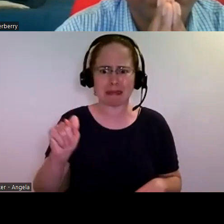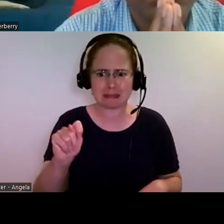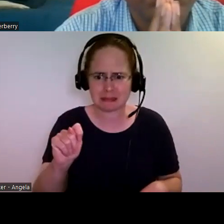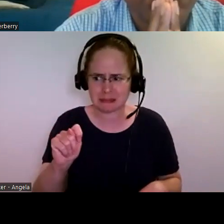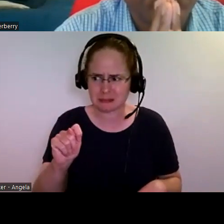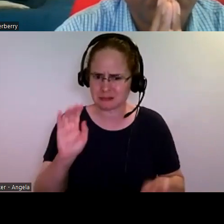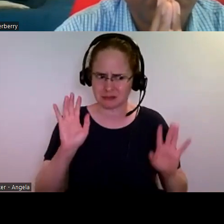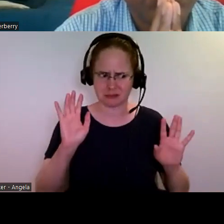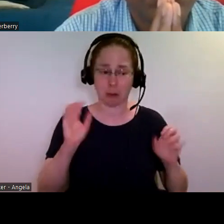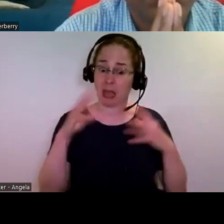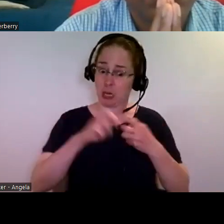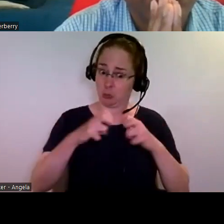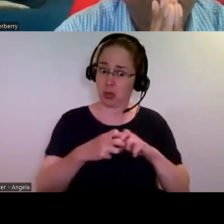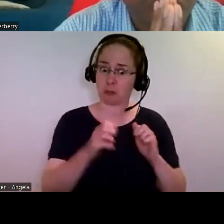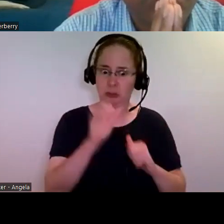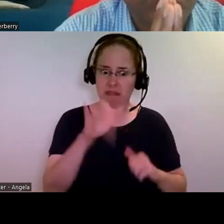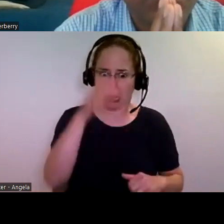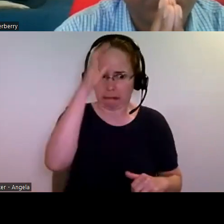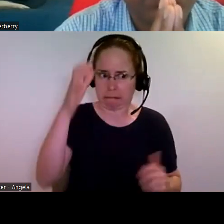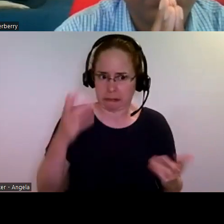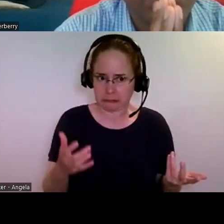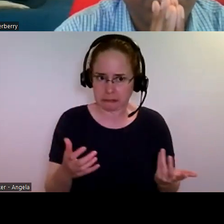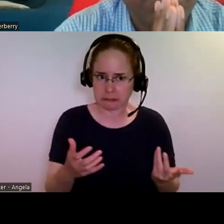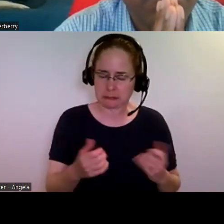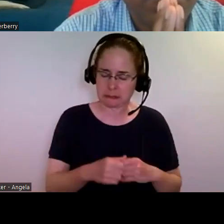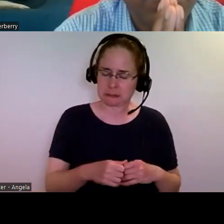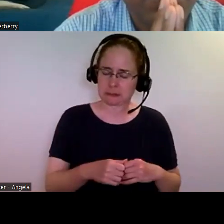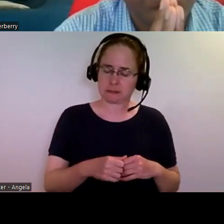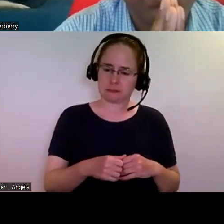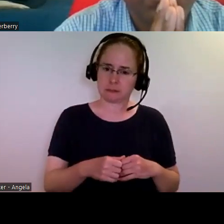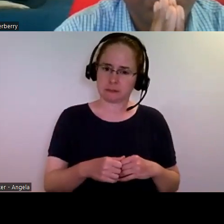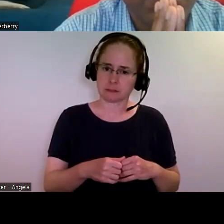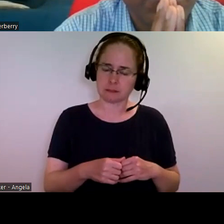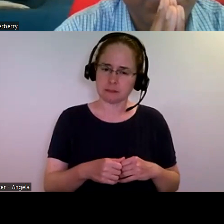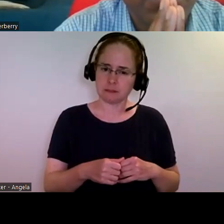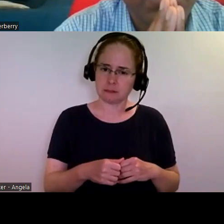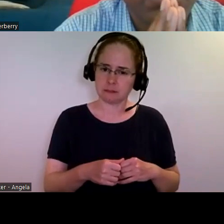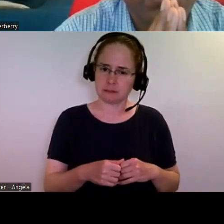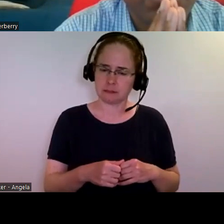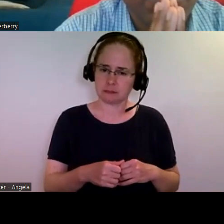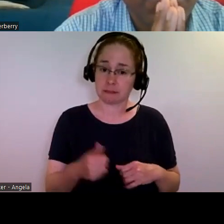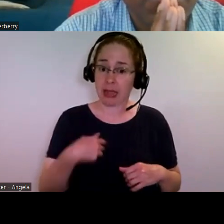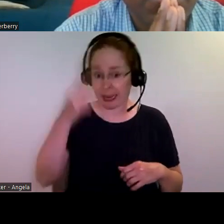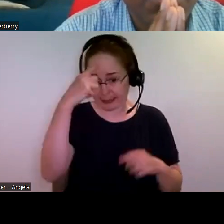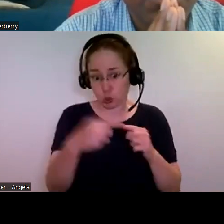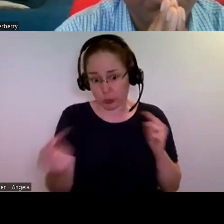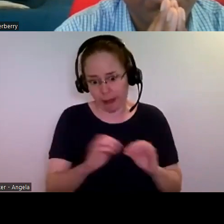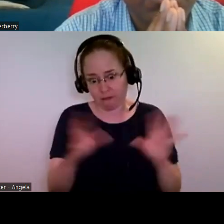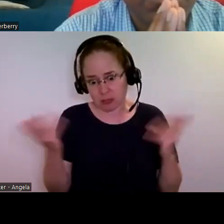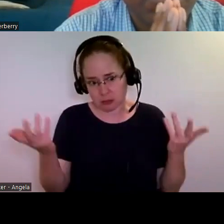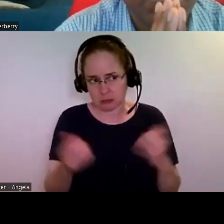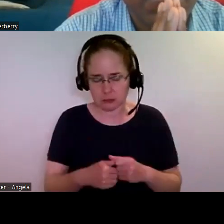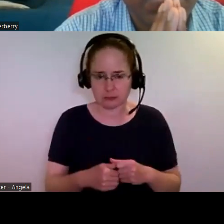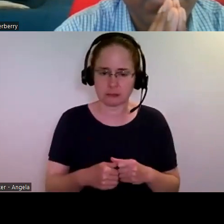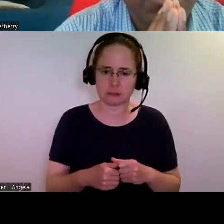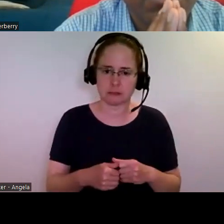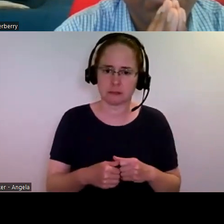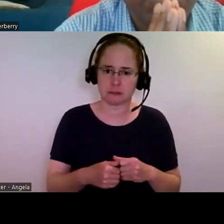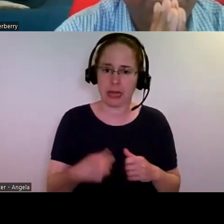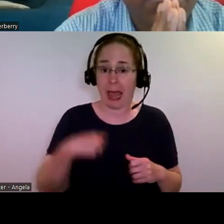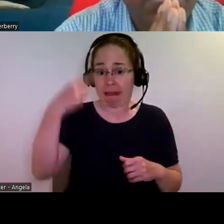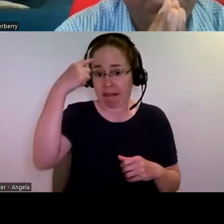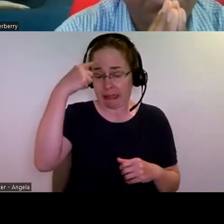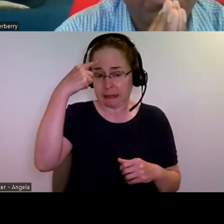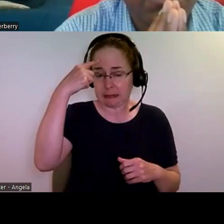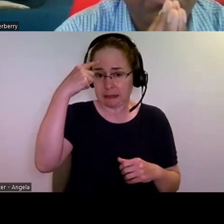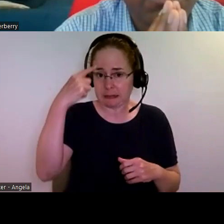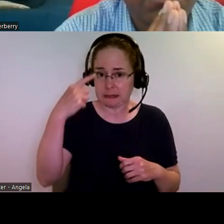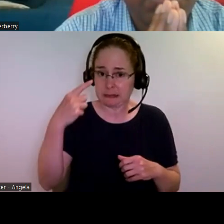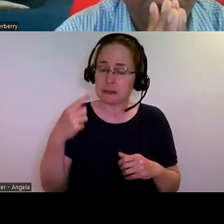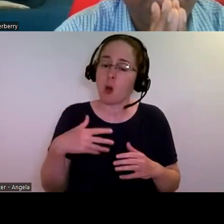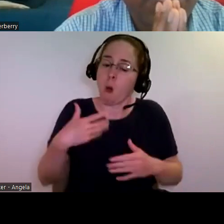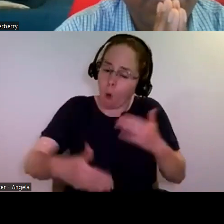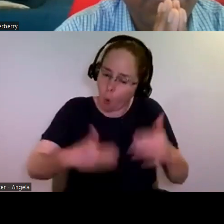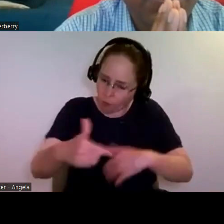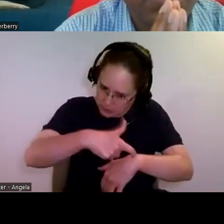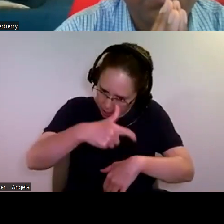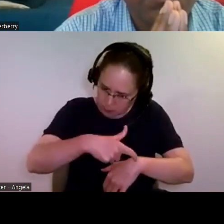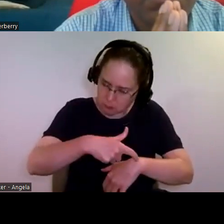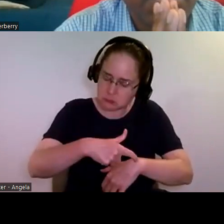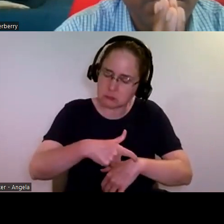so many problems with that, but I disagree, obviously. I think it's over time, especially